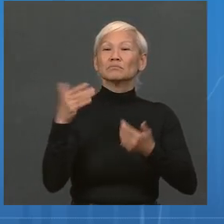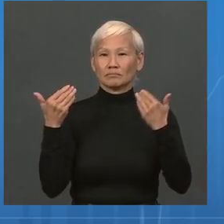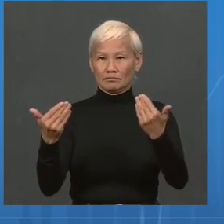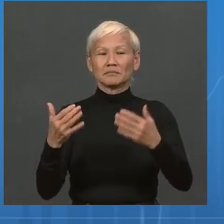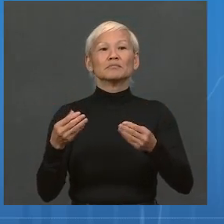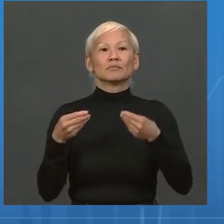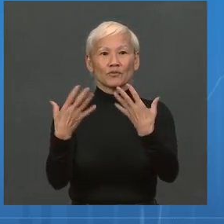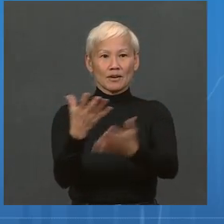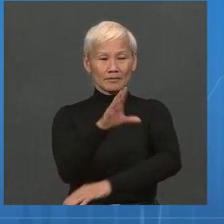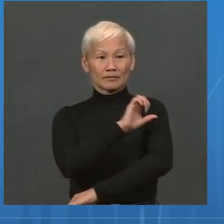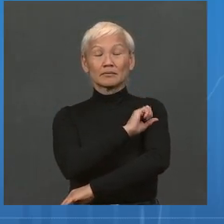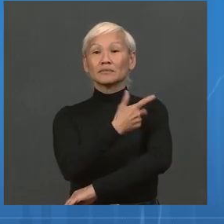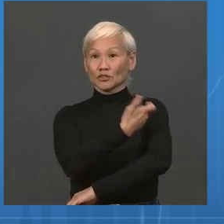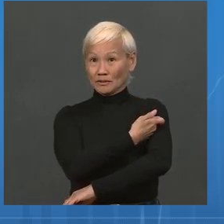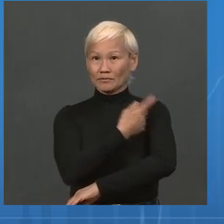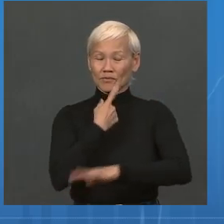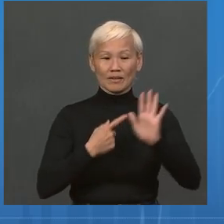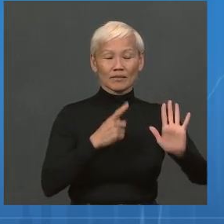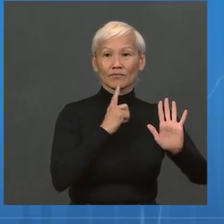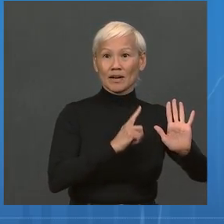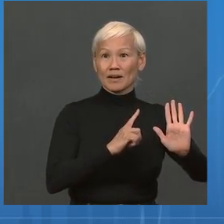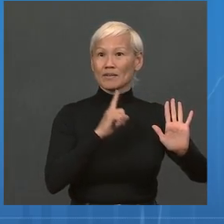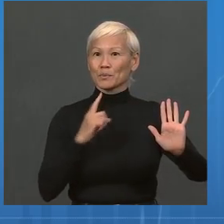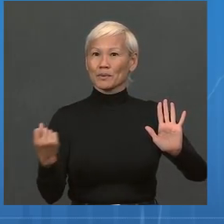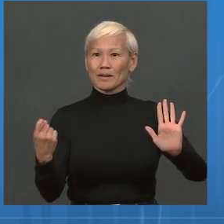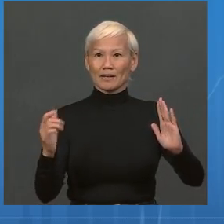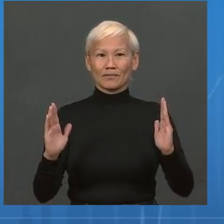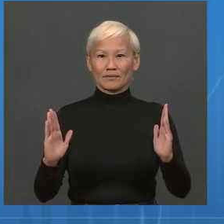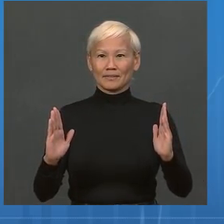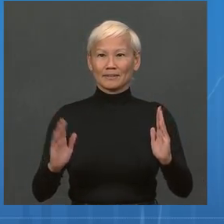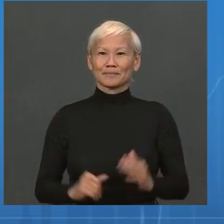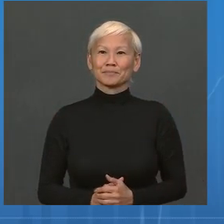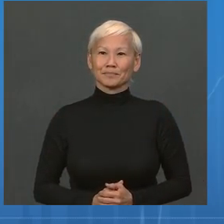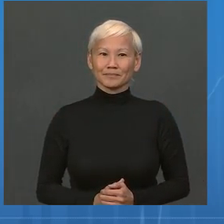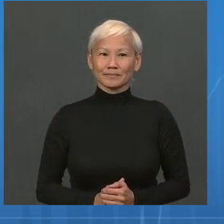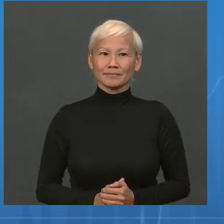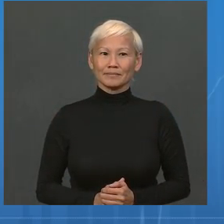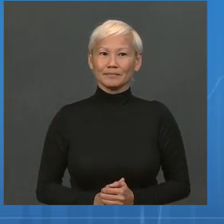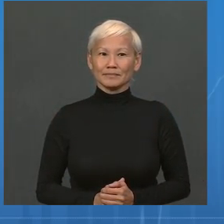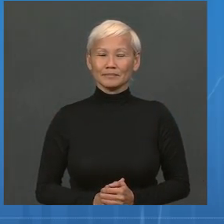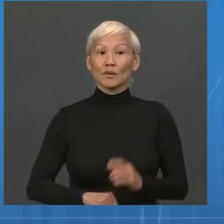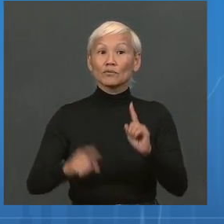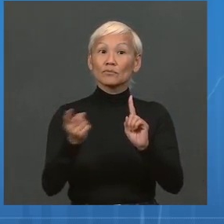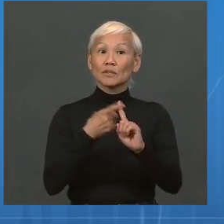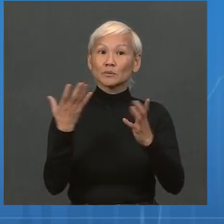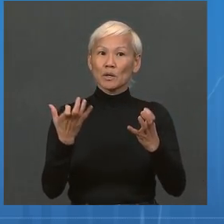for kids ages 5 through 11. Let me first turn to Drs. Walensky and Fauci